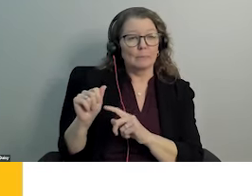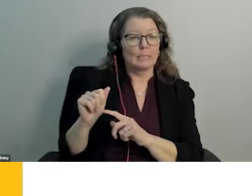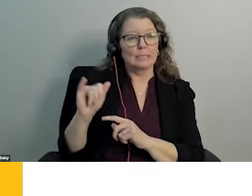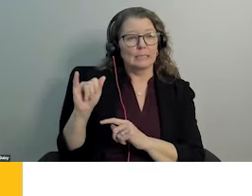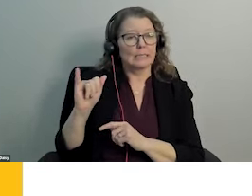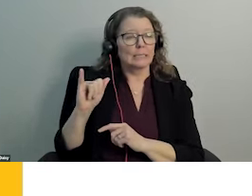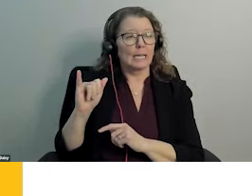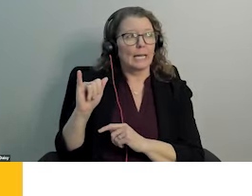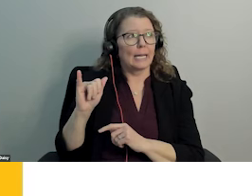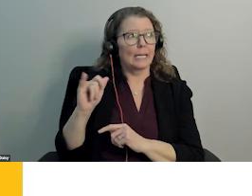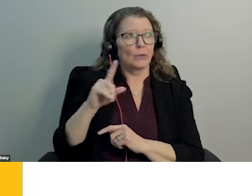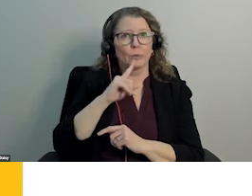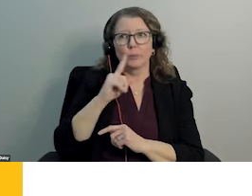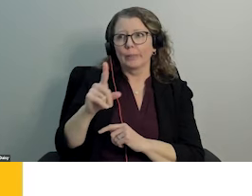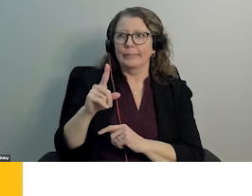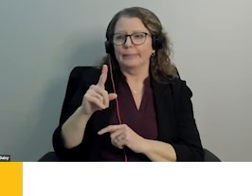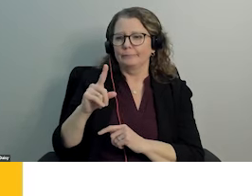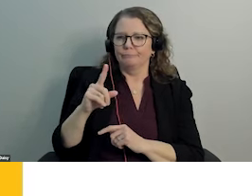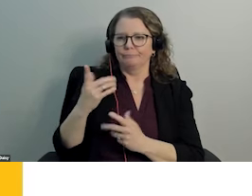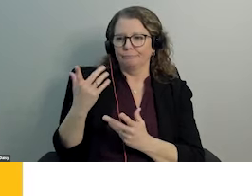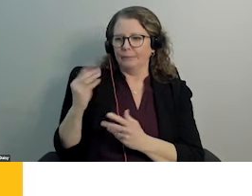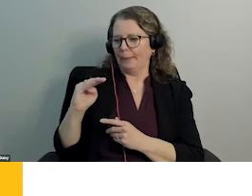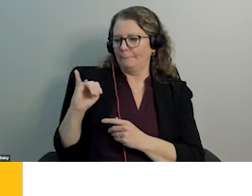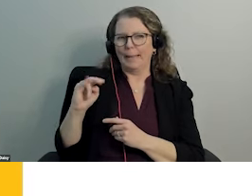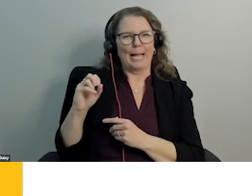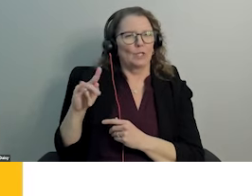That even when we talk about kinda the modern concepts